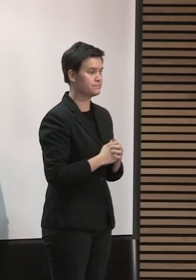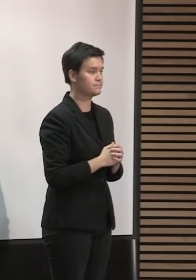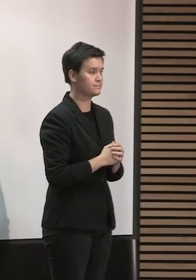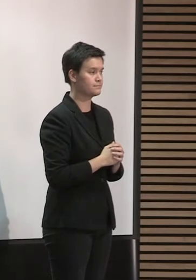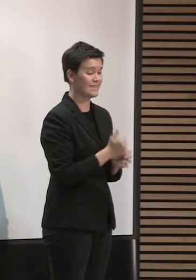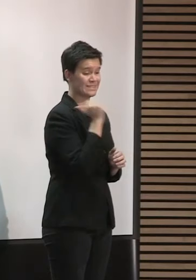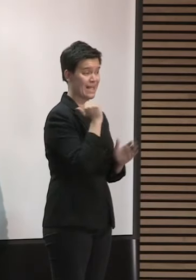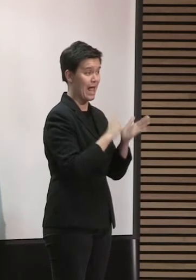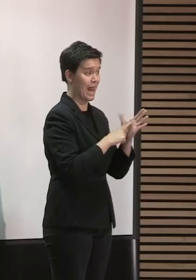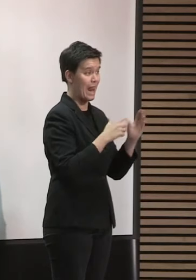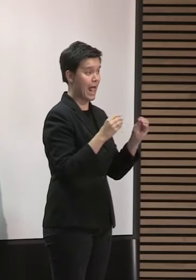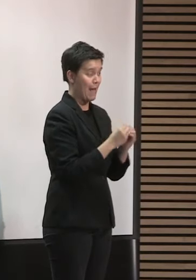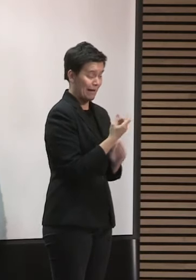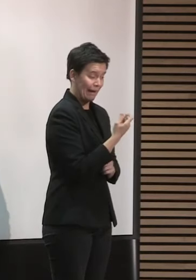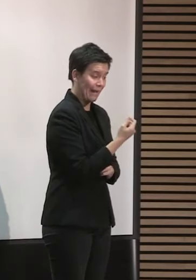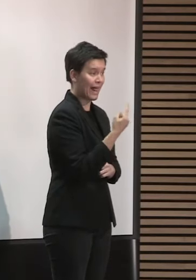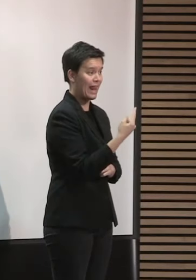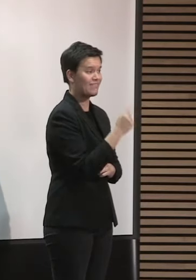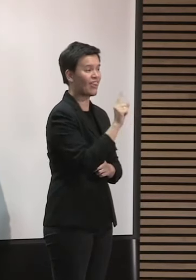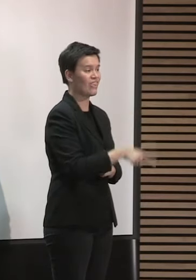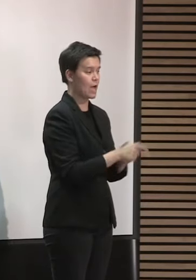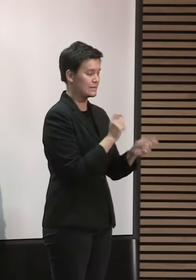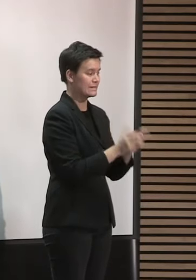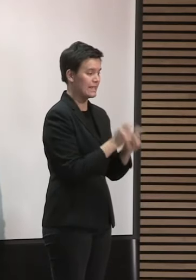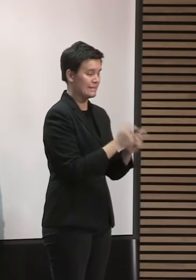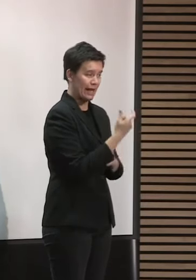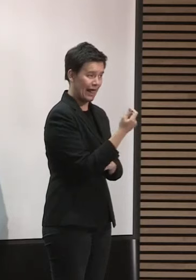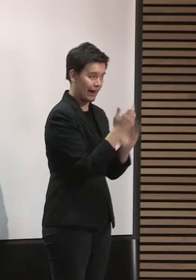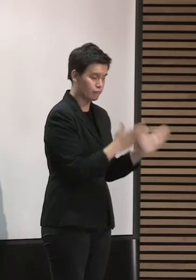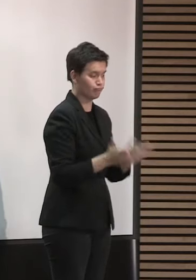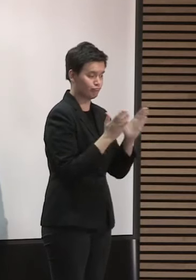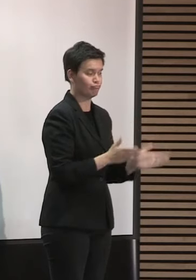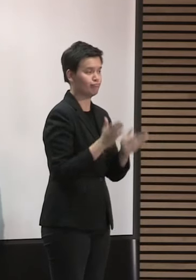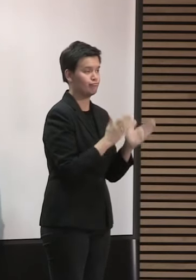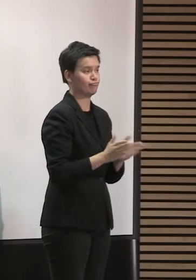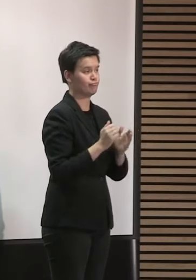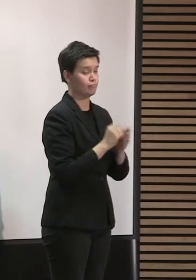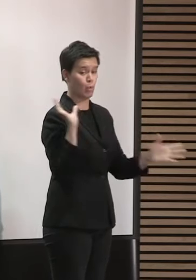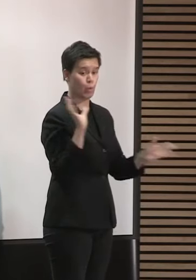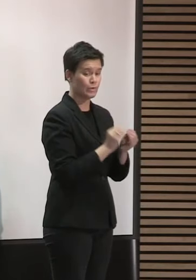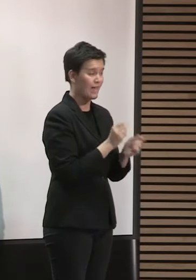specific details about that. If people haven't downloaded the app, please do. If they haven't updated their app